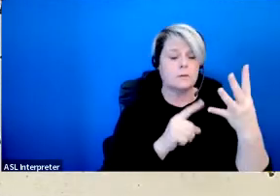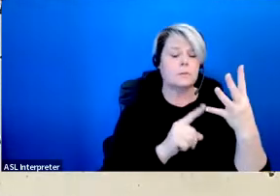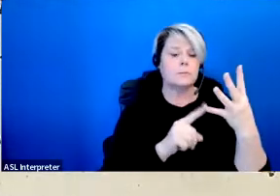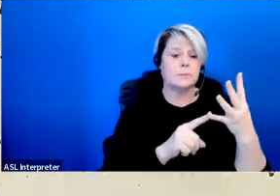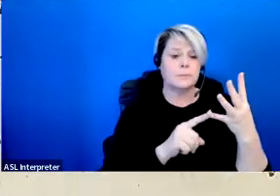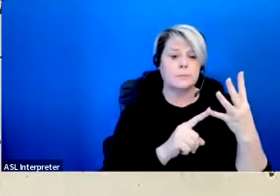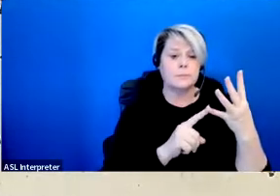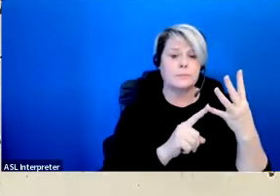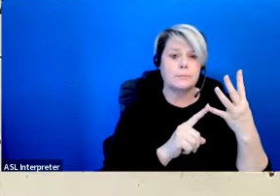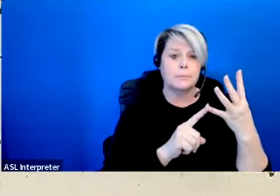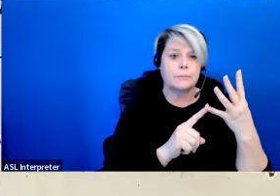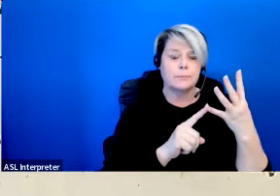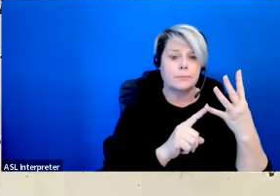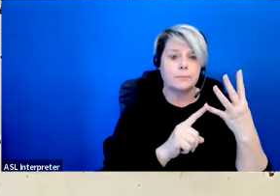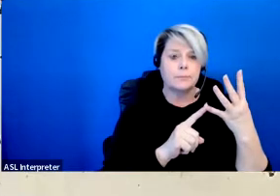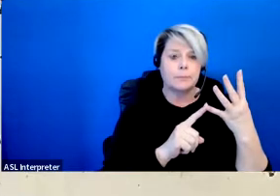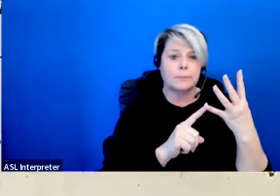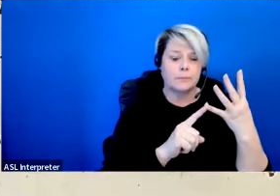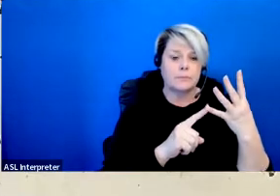related to you in particular and where to find